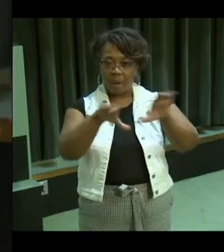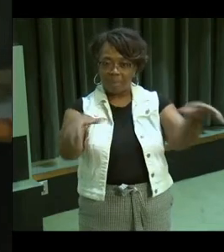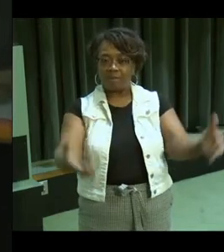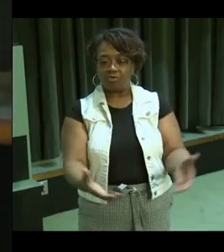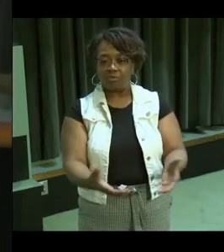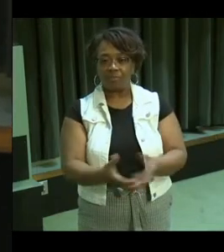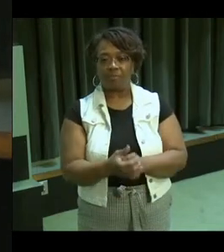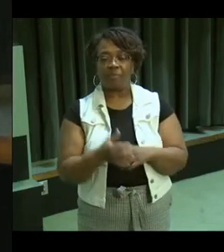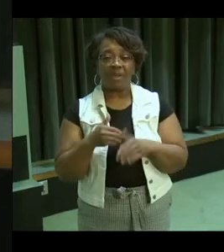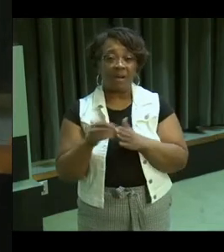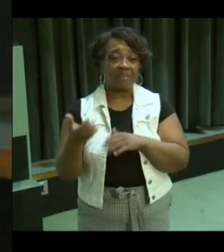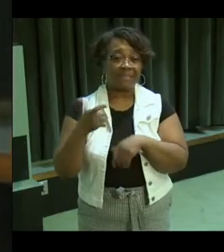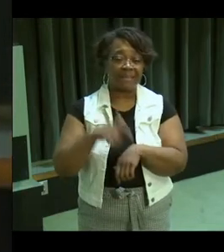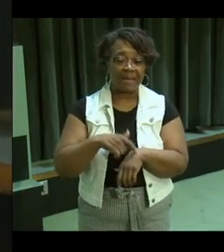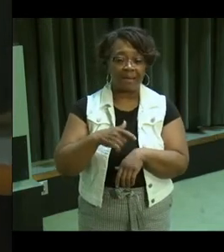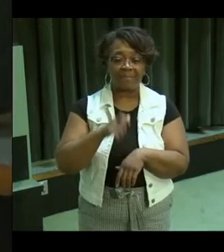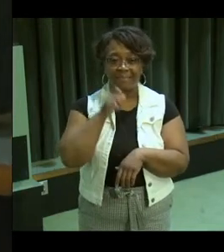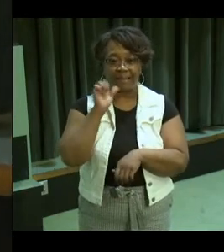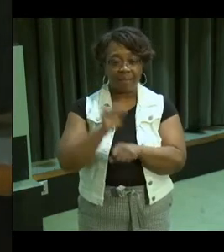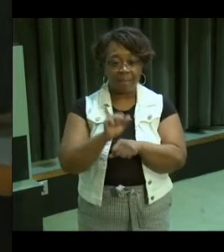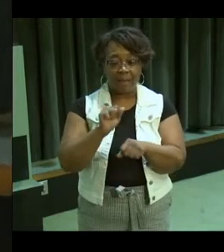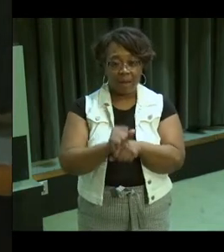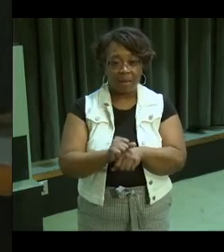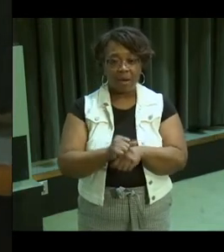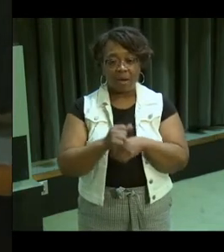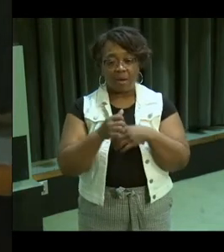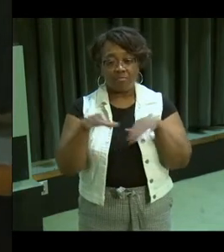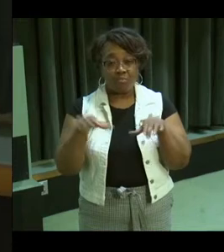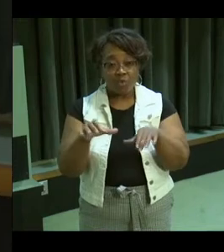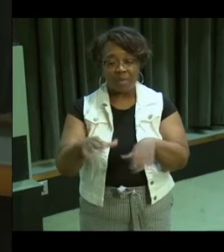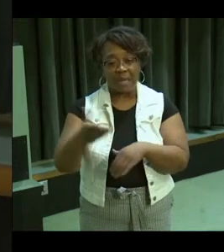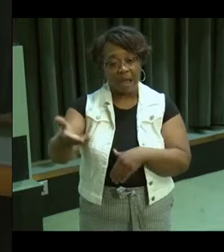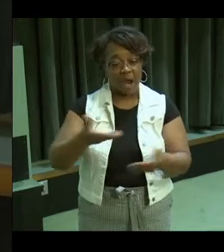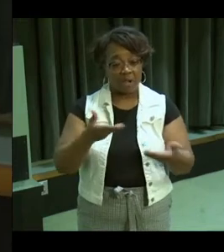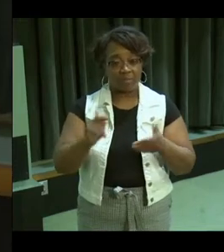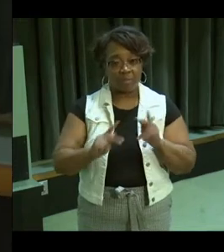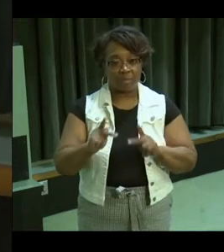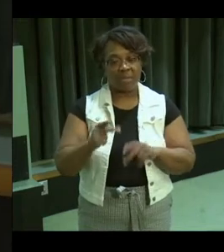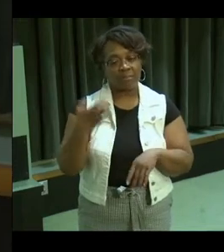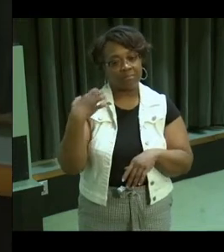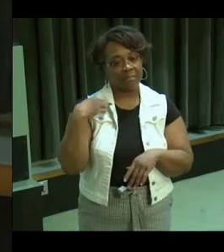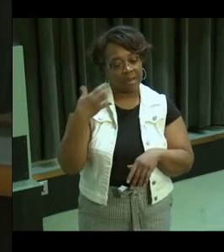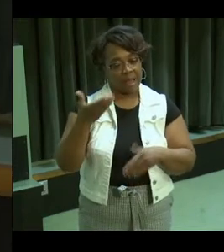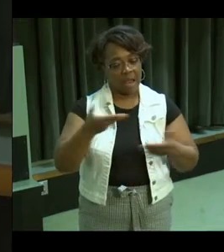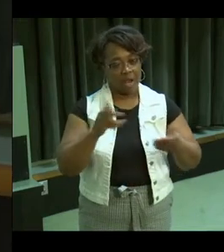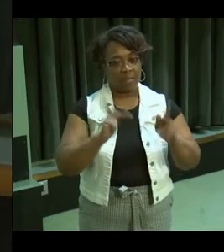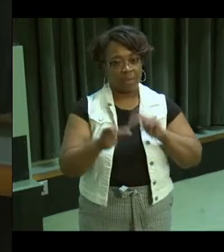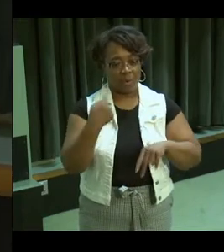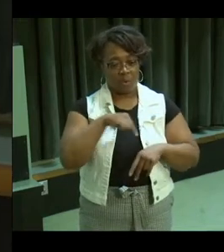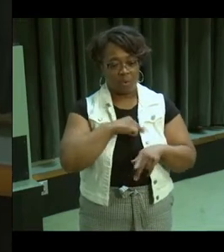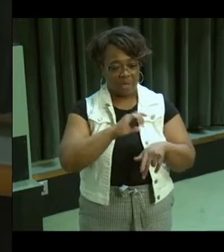lot of times it's not the labor movement who hires people, it's